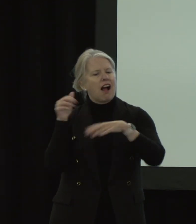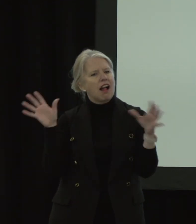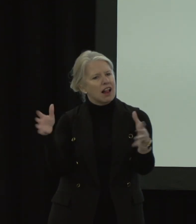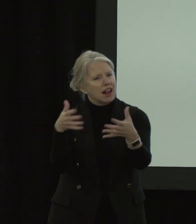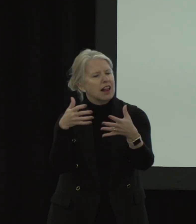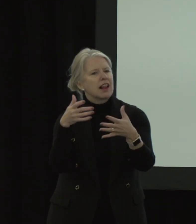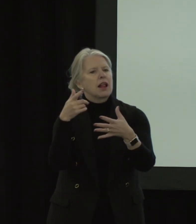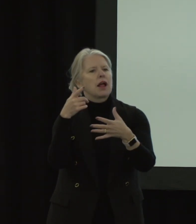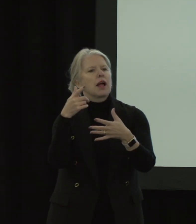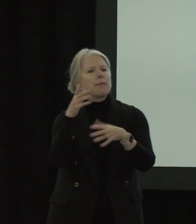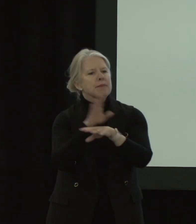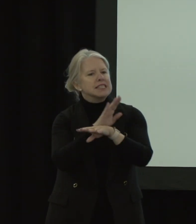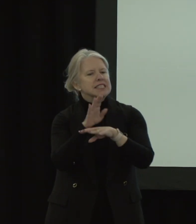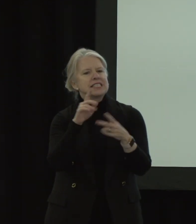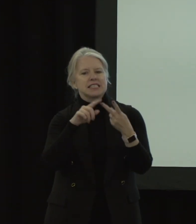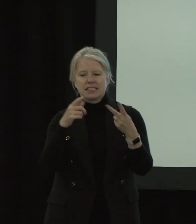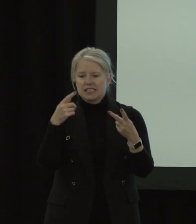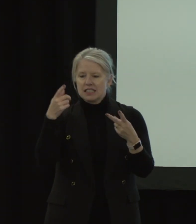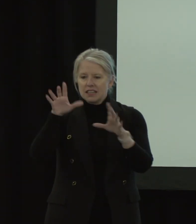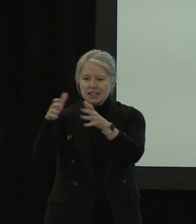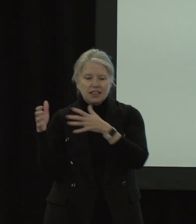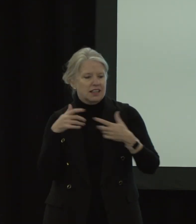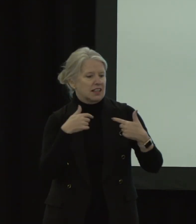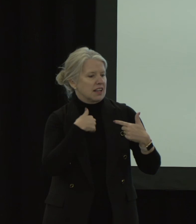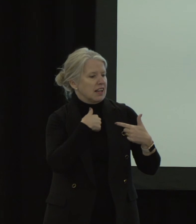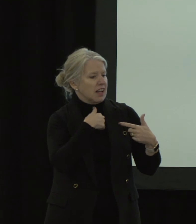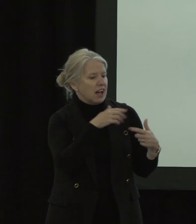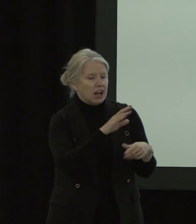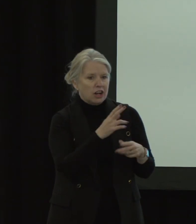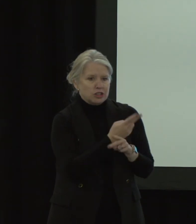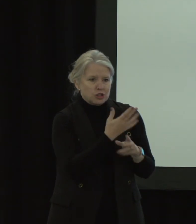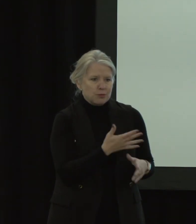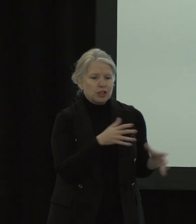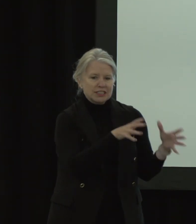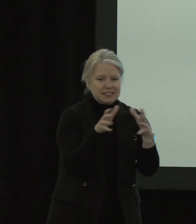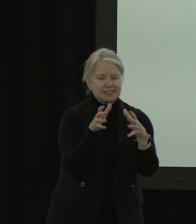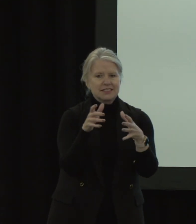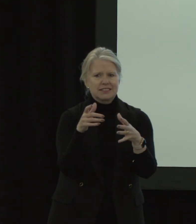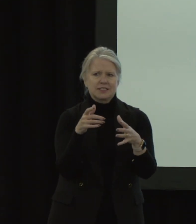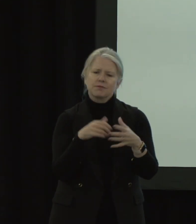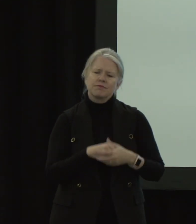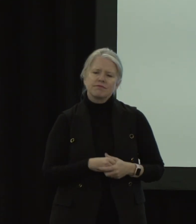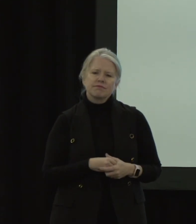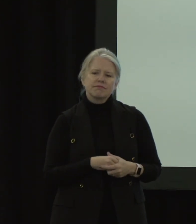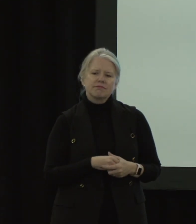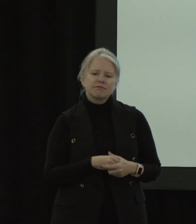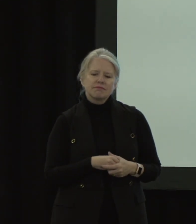labour, and some of us consumers, and see if you can convince them, conjole them, do